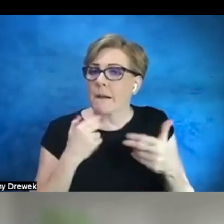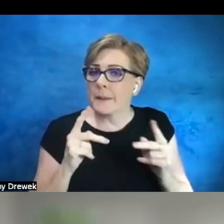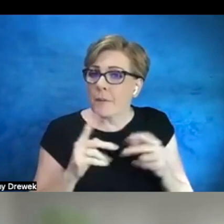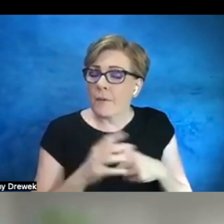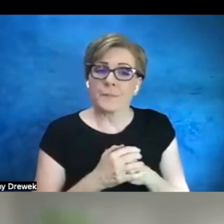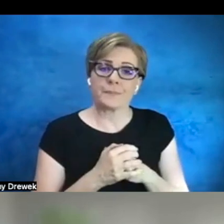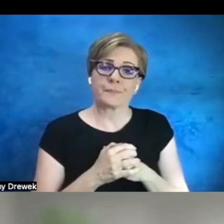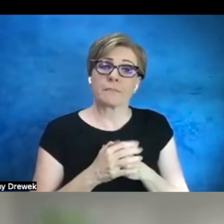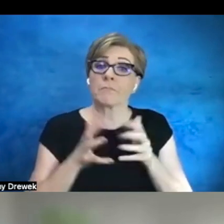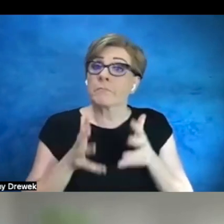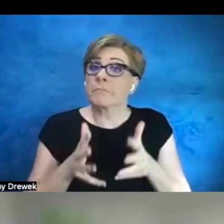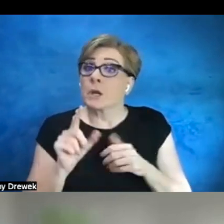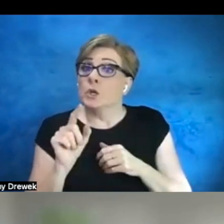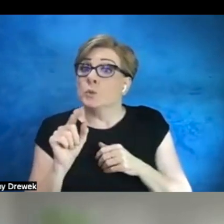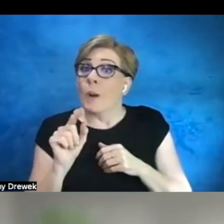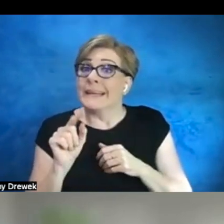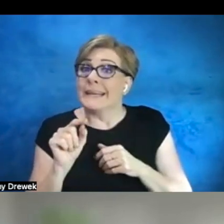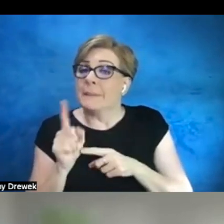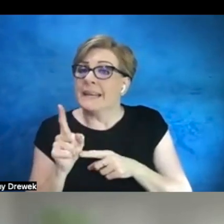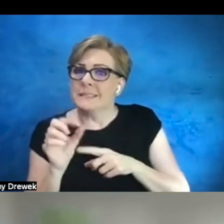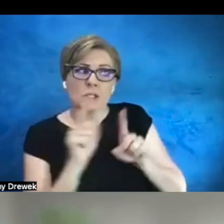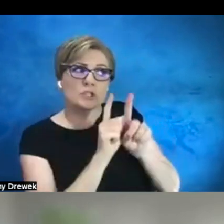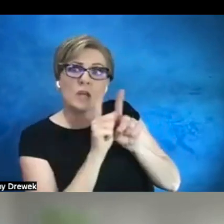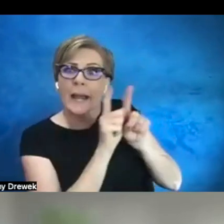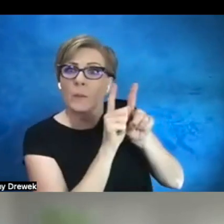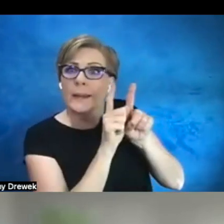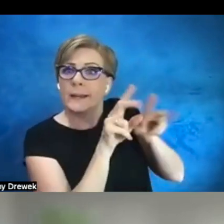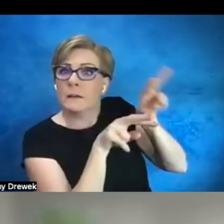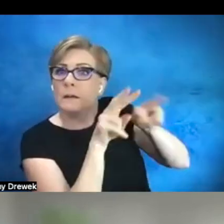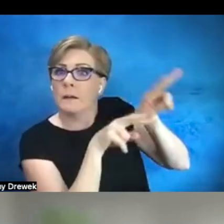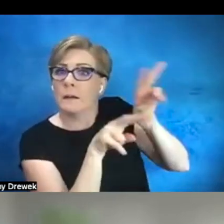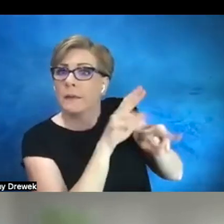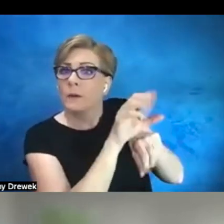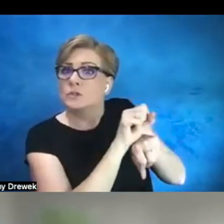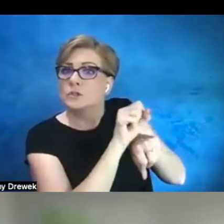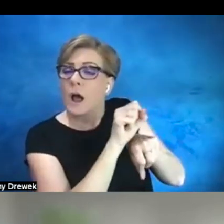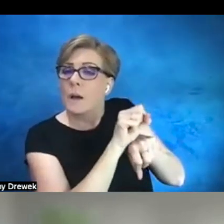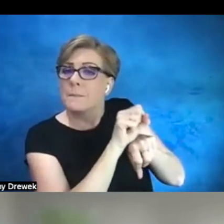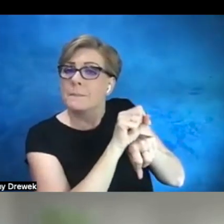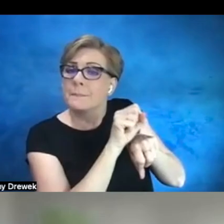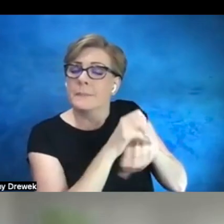20 minutes of shadowing those folks at their jobs. So sitting with them in their offices as they, you